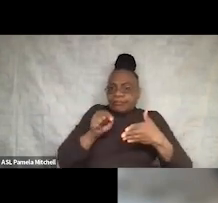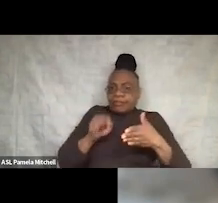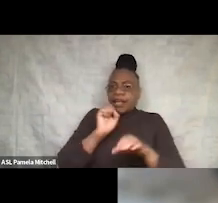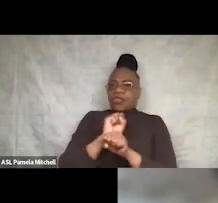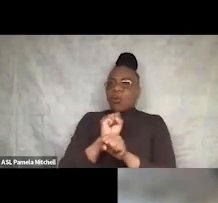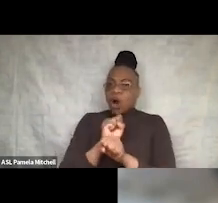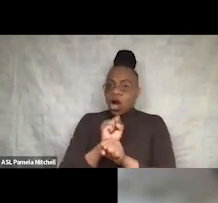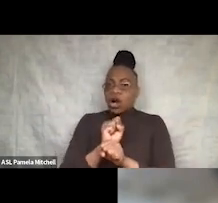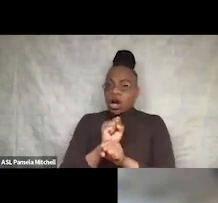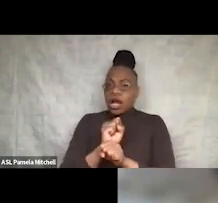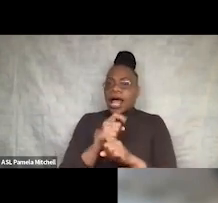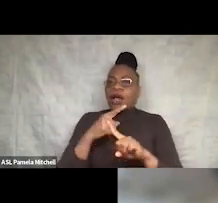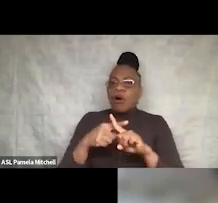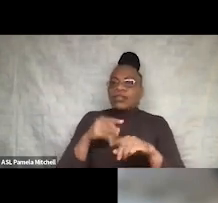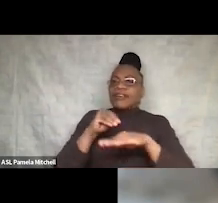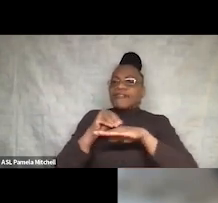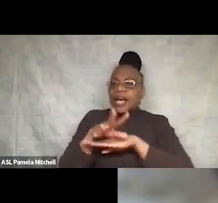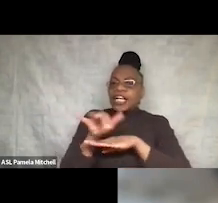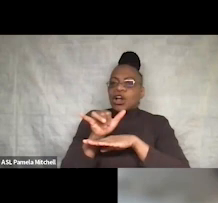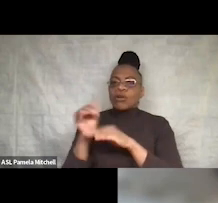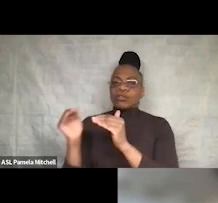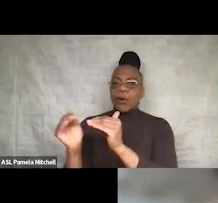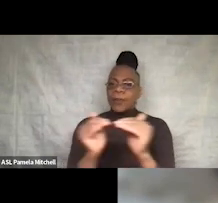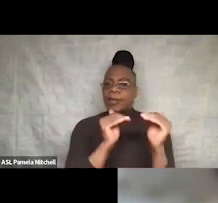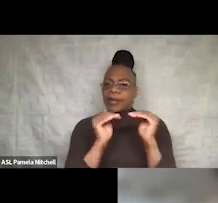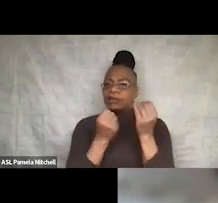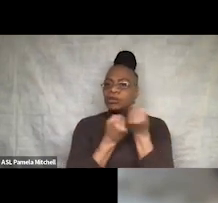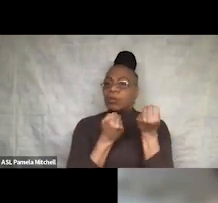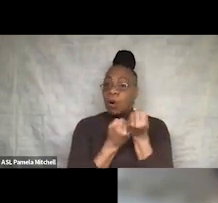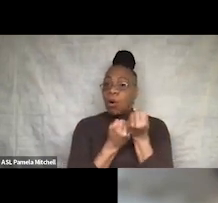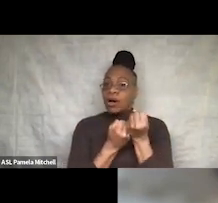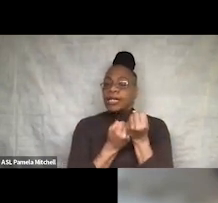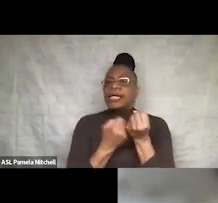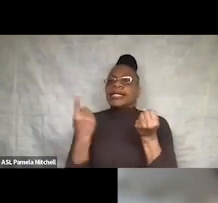Cost-effectiveness and, again, peer support, and the peer support is something that I love.